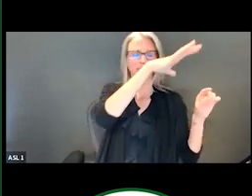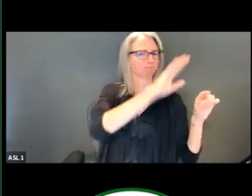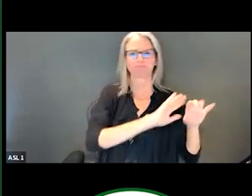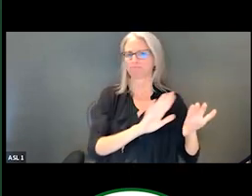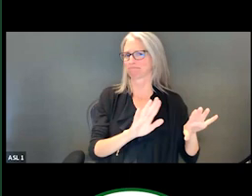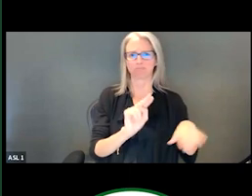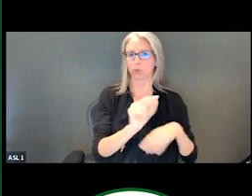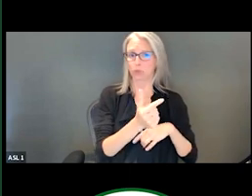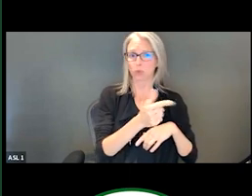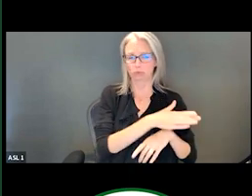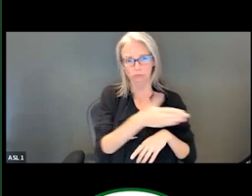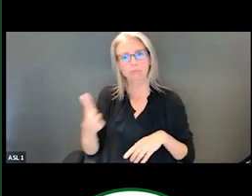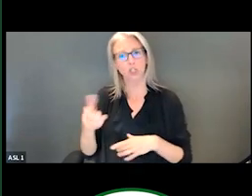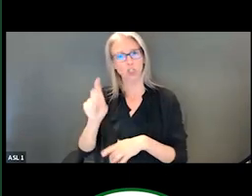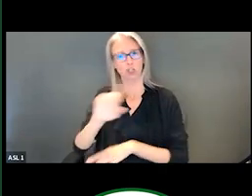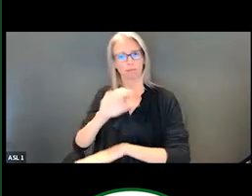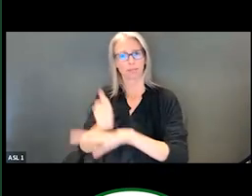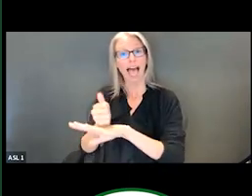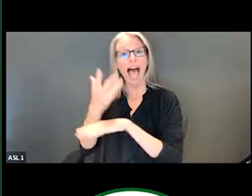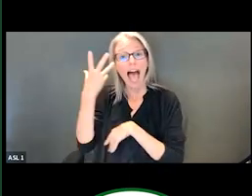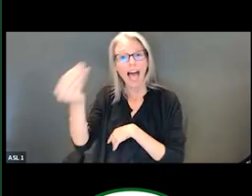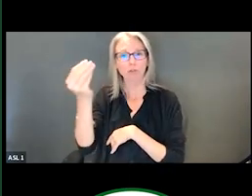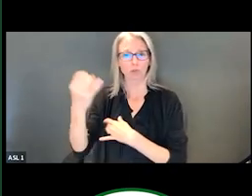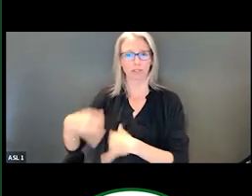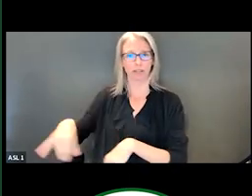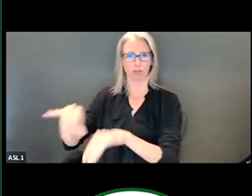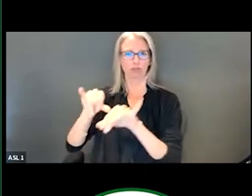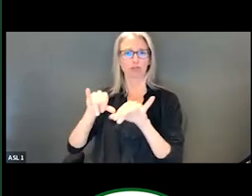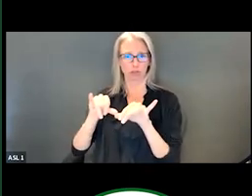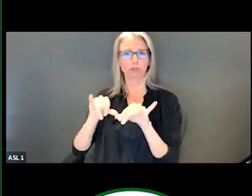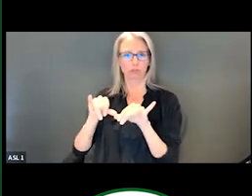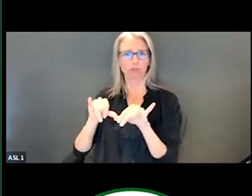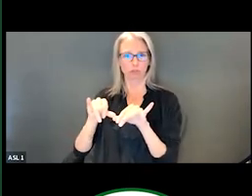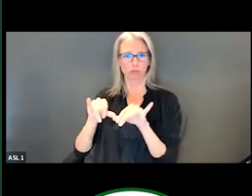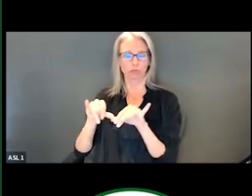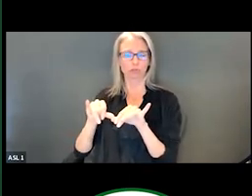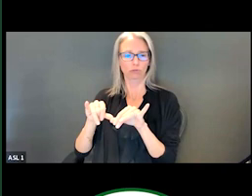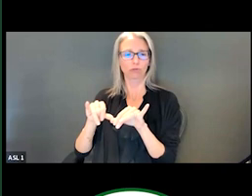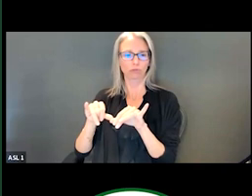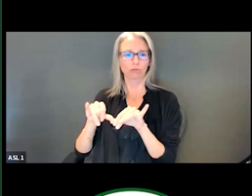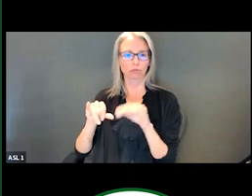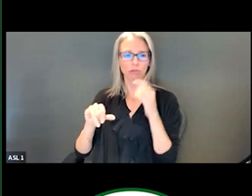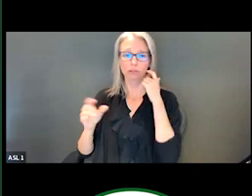Just take The building standards in an urban location and kind of carbon copy them into park locations.